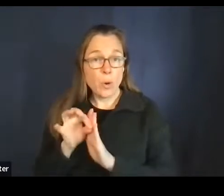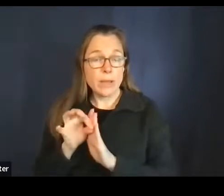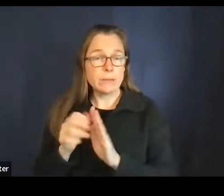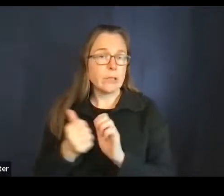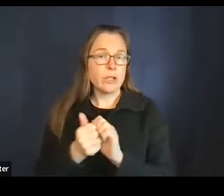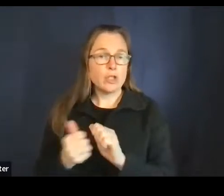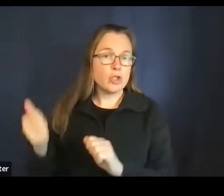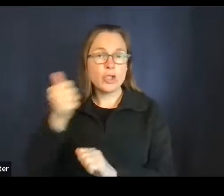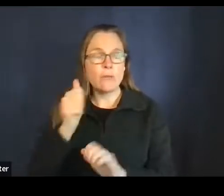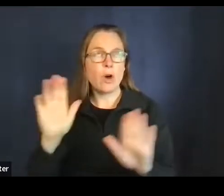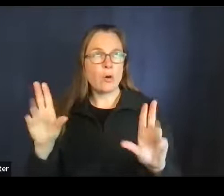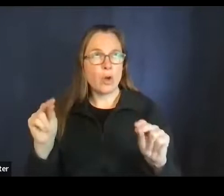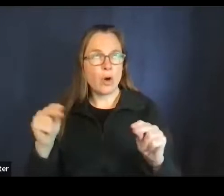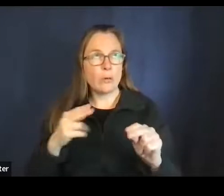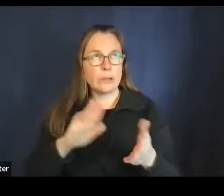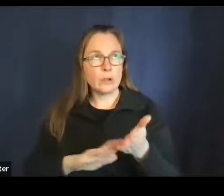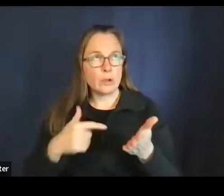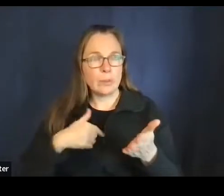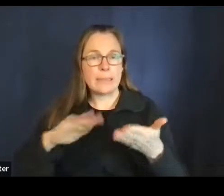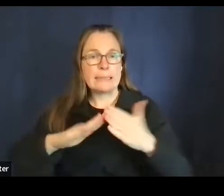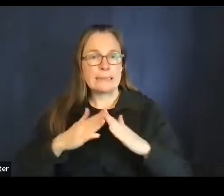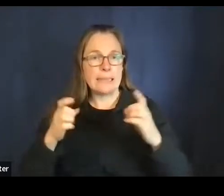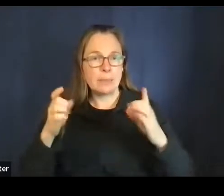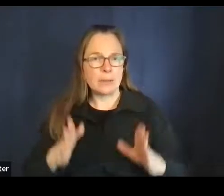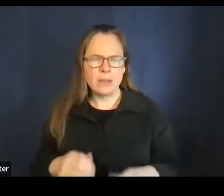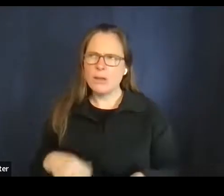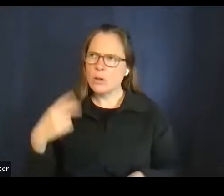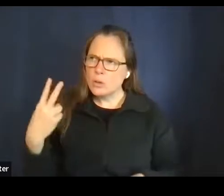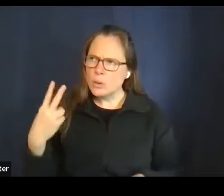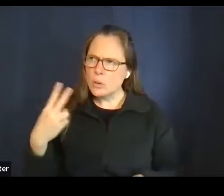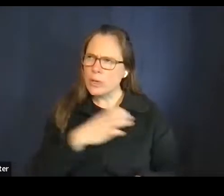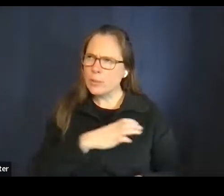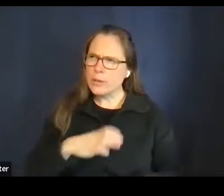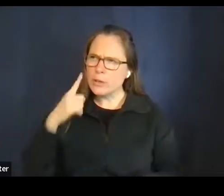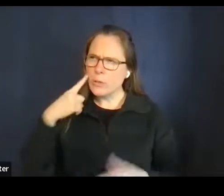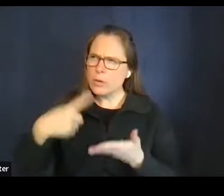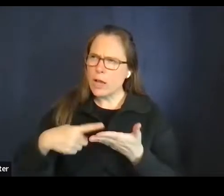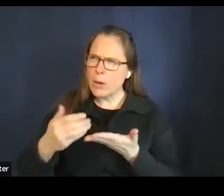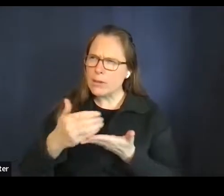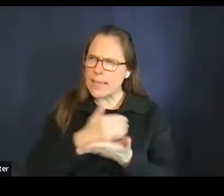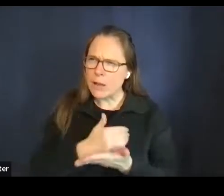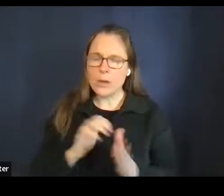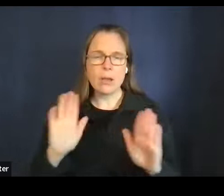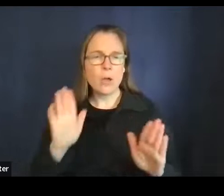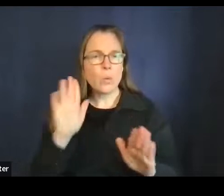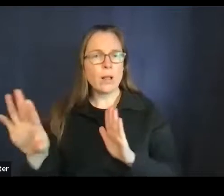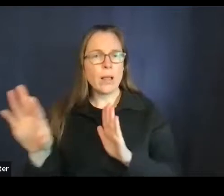city administrator. So there's two commissions for salary commission. One. They'll be appointed every biennium